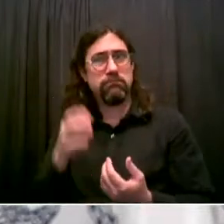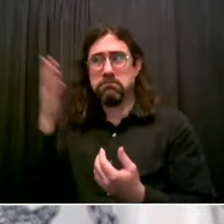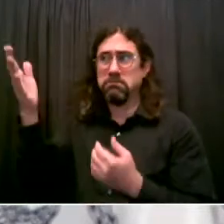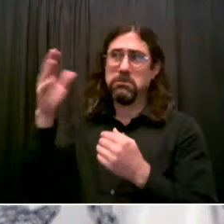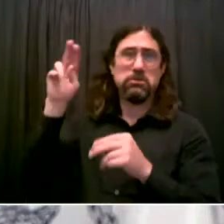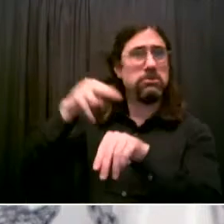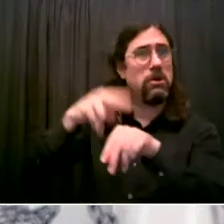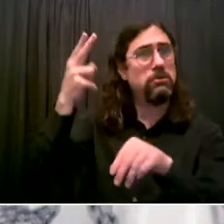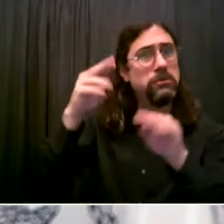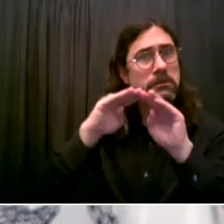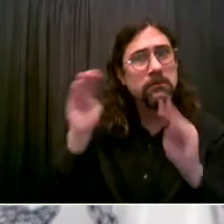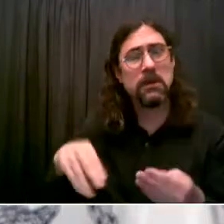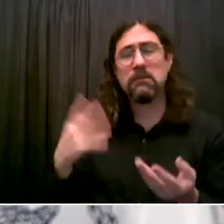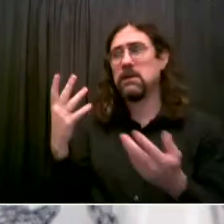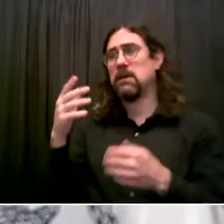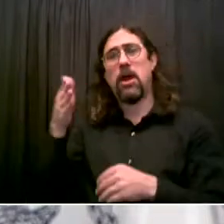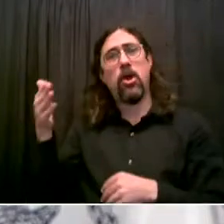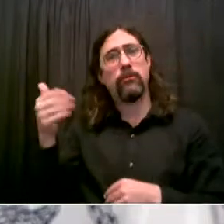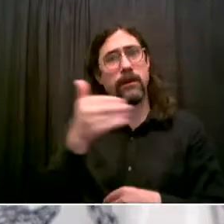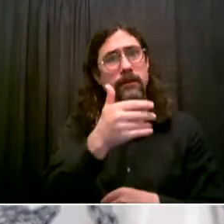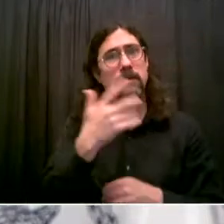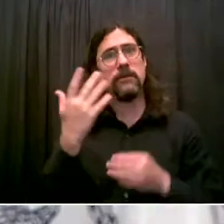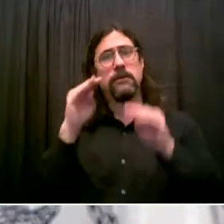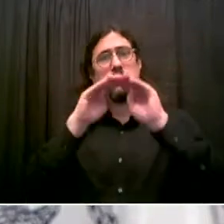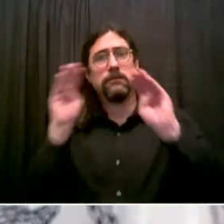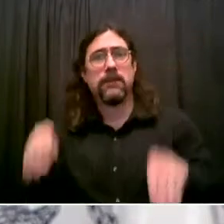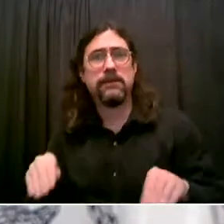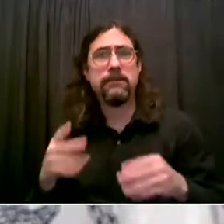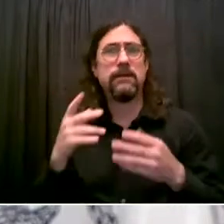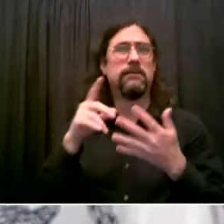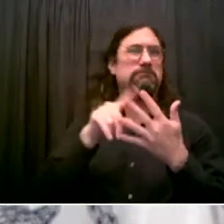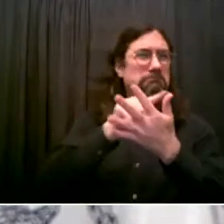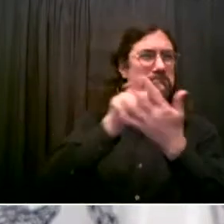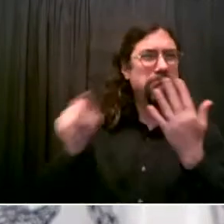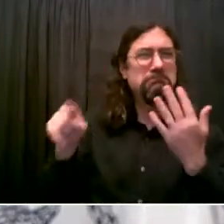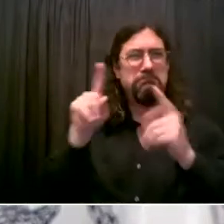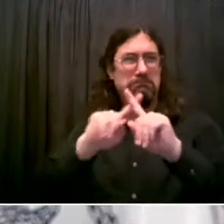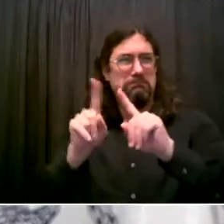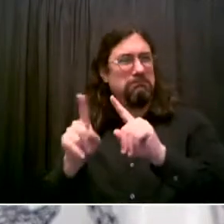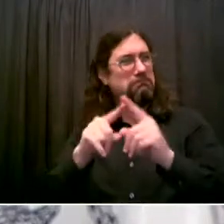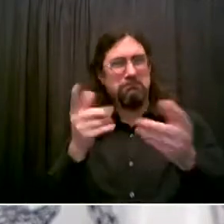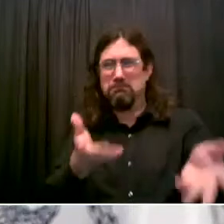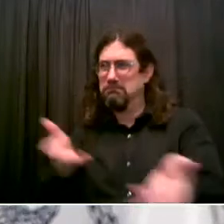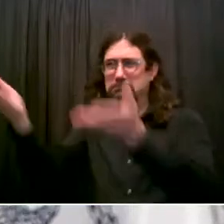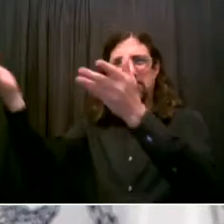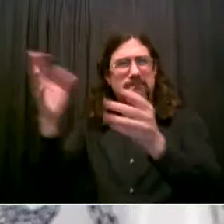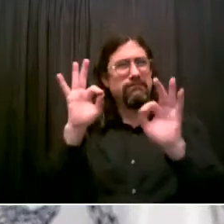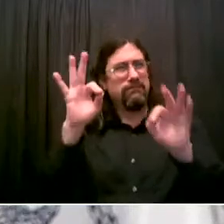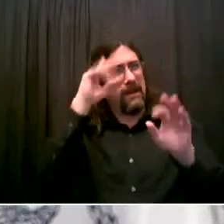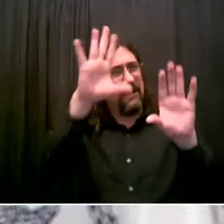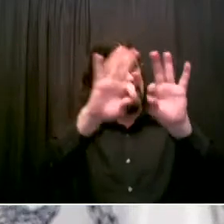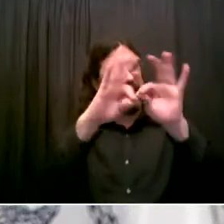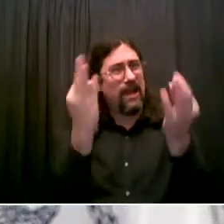ISLAND OR THE BRONX ZOO OR THE